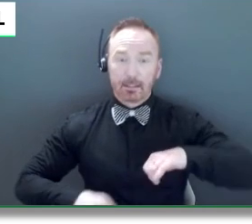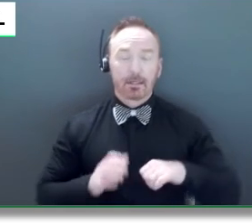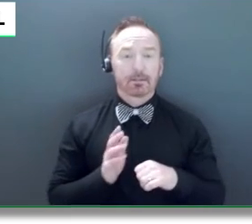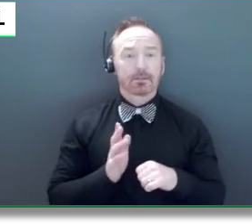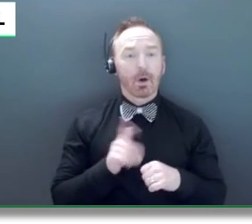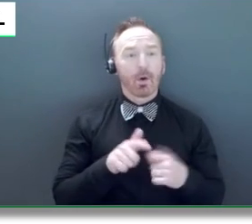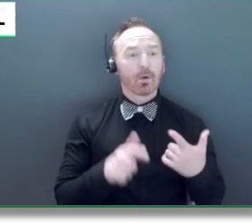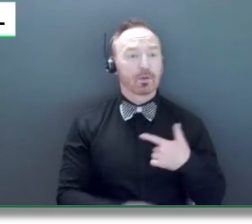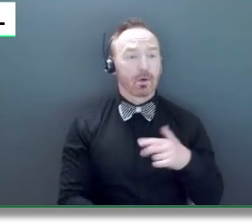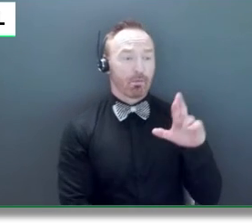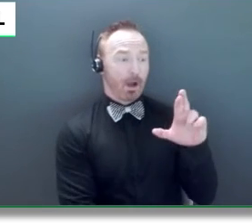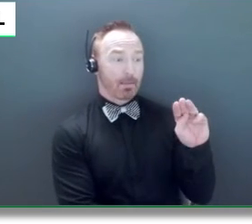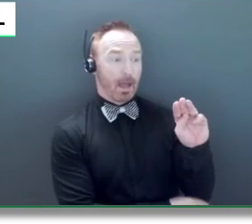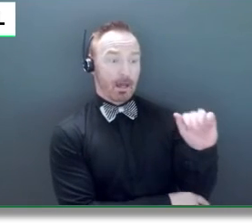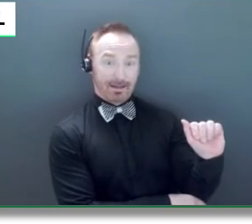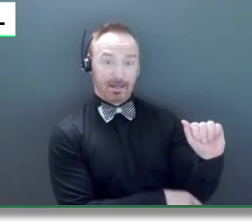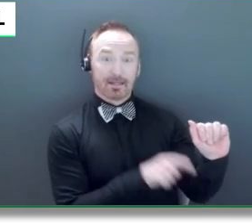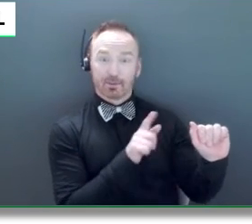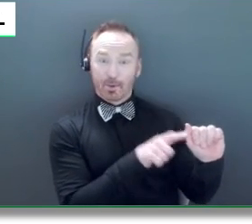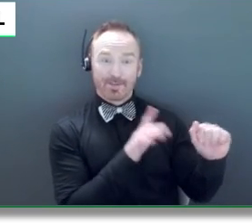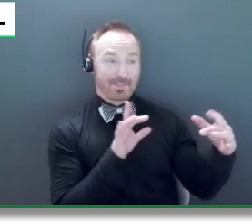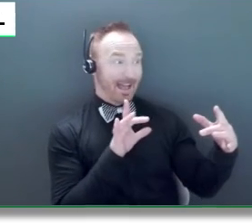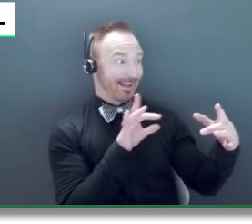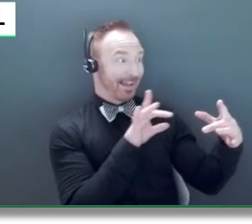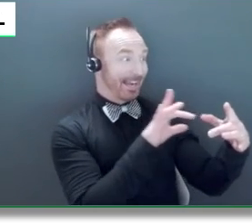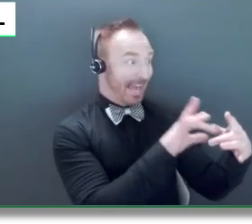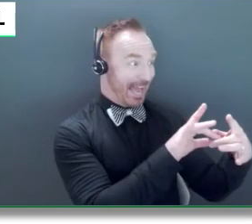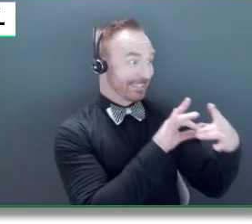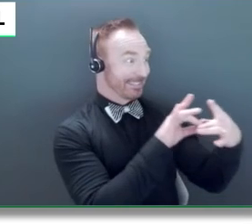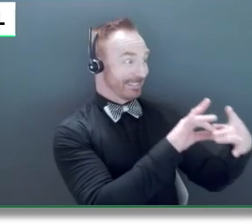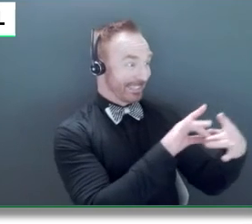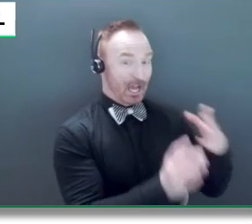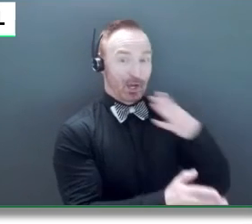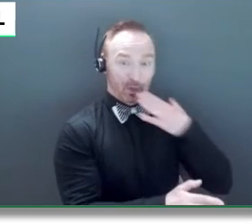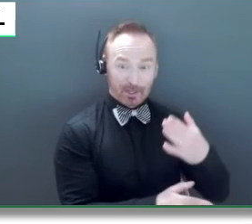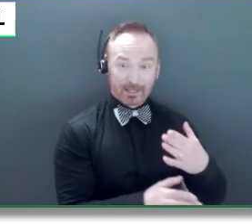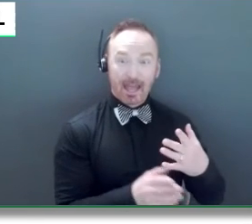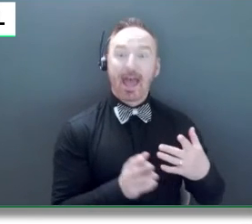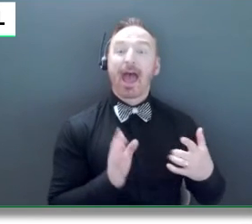Mountain and more the better and further they go uh more re-engage the better. I